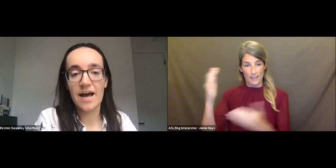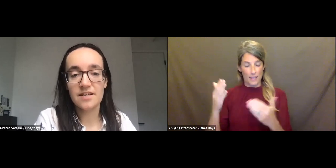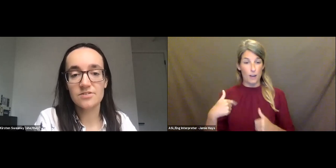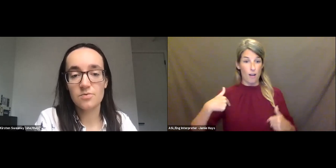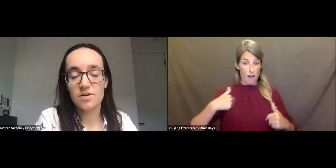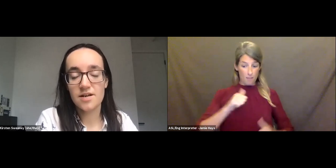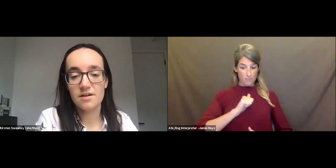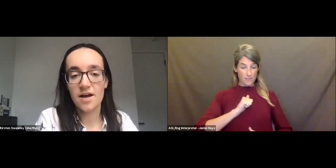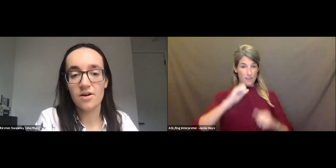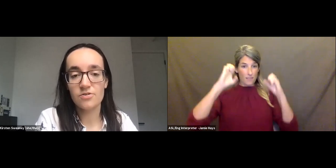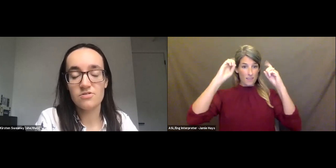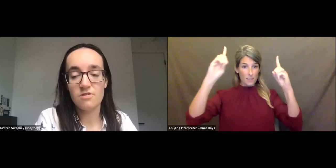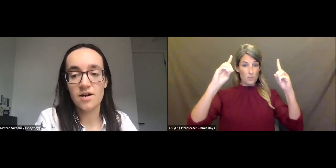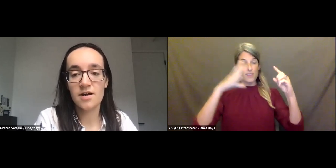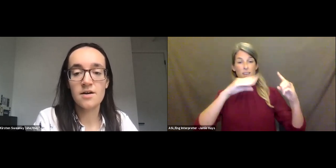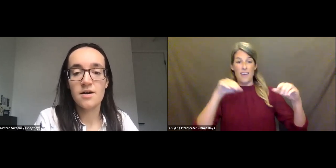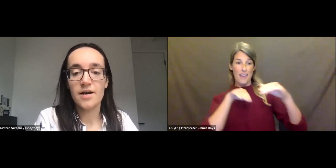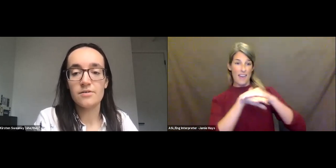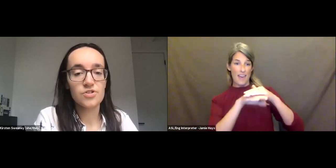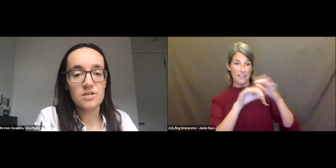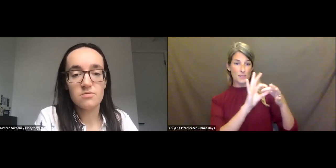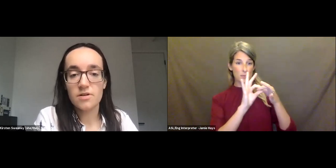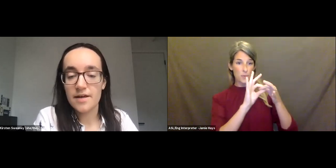Access Coordinator at A.R.T./New York. I use she or they